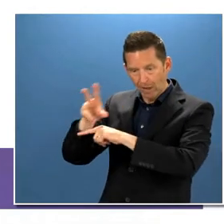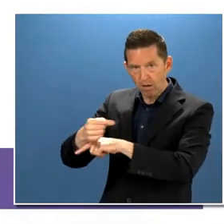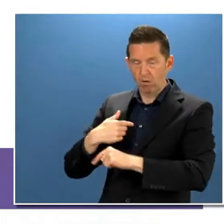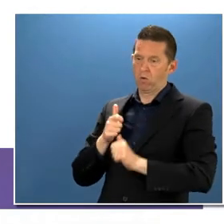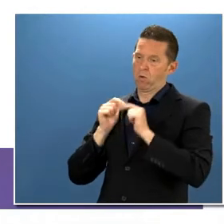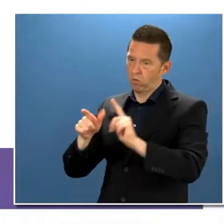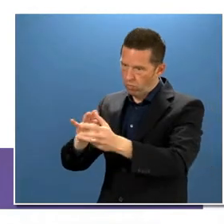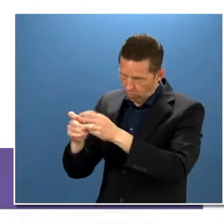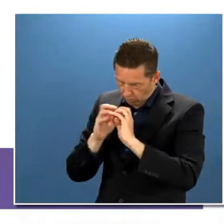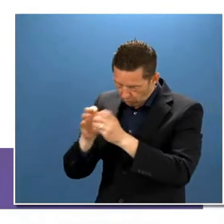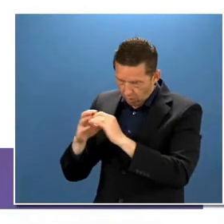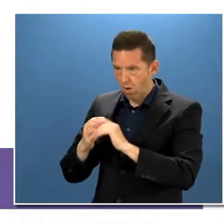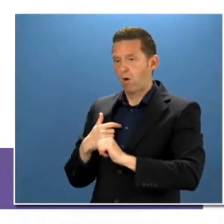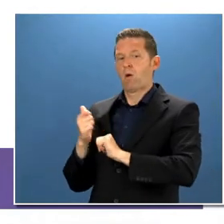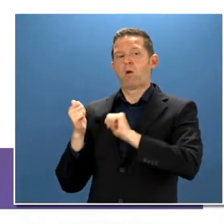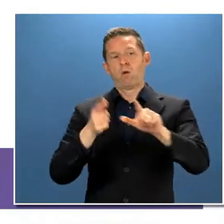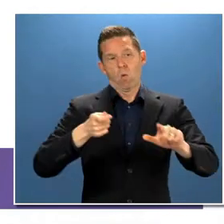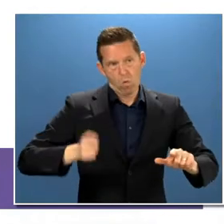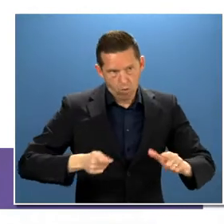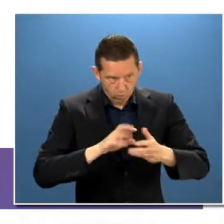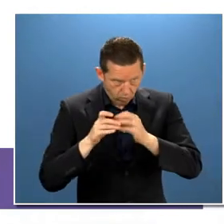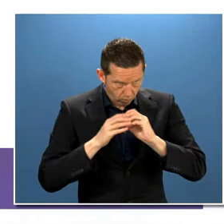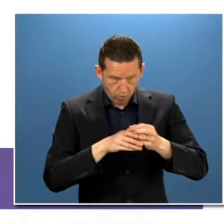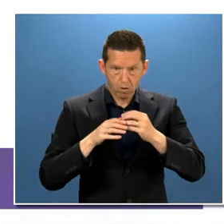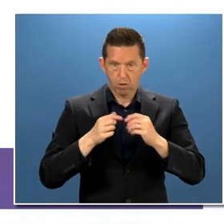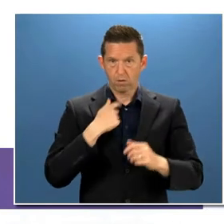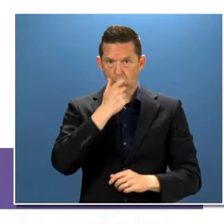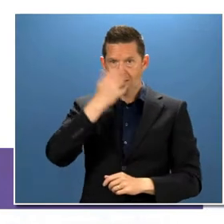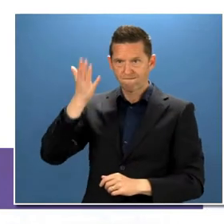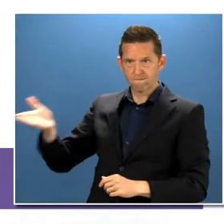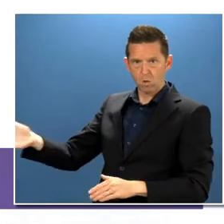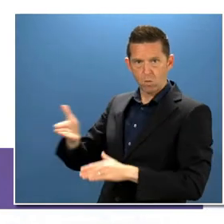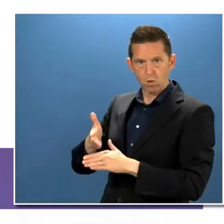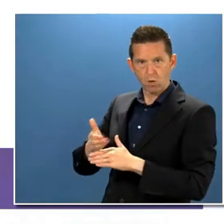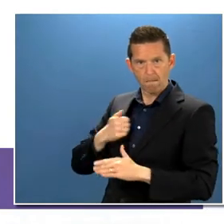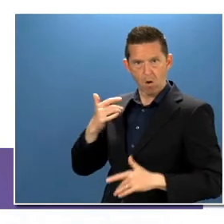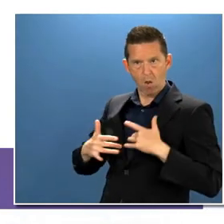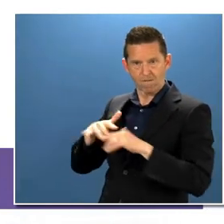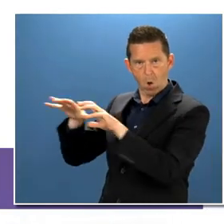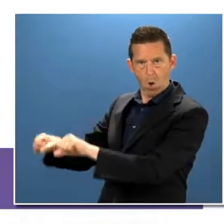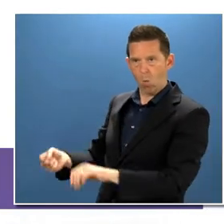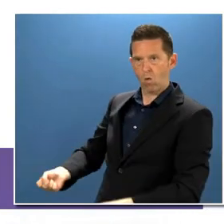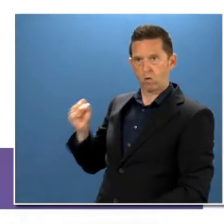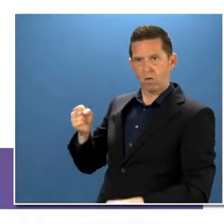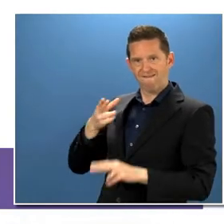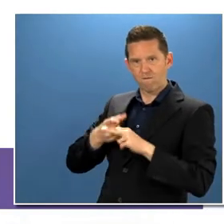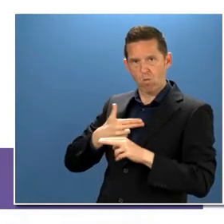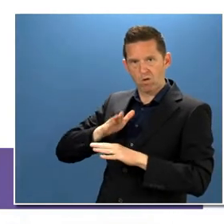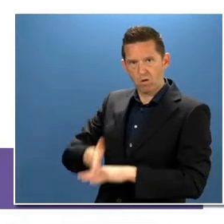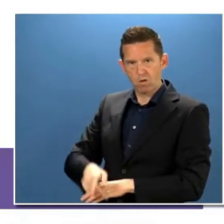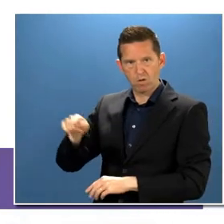So, the expectation that a person with a disability will see from the point of